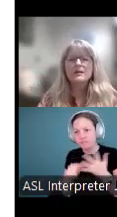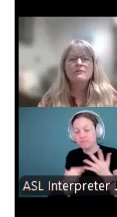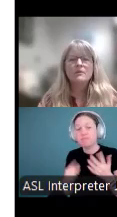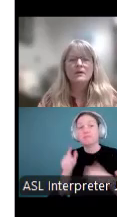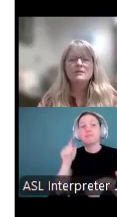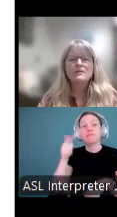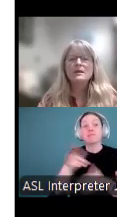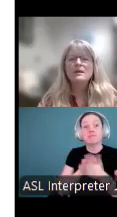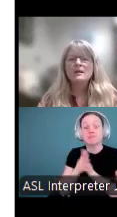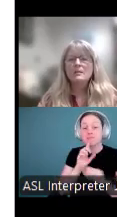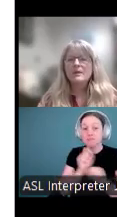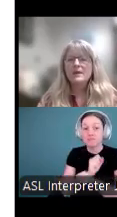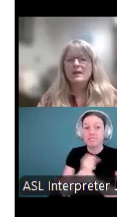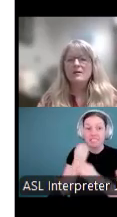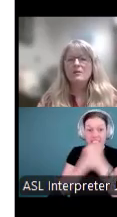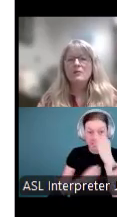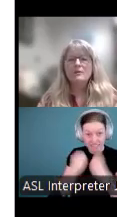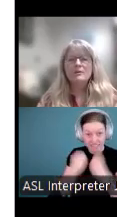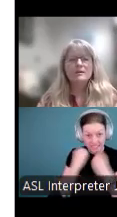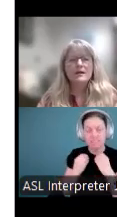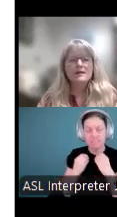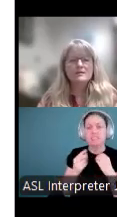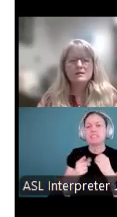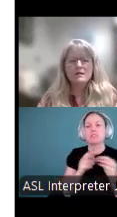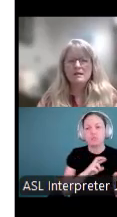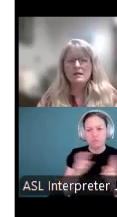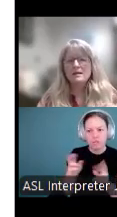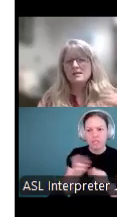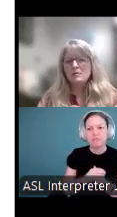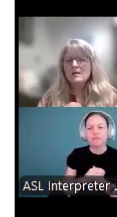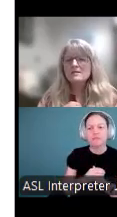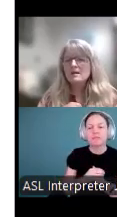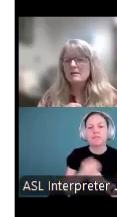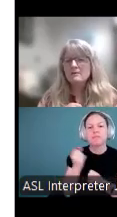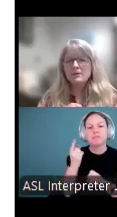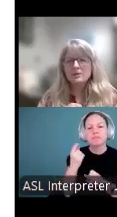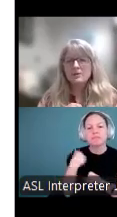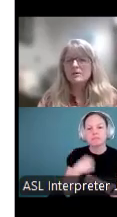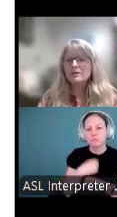ready for it, but then we realized as he was eating food,